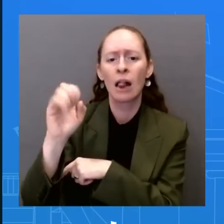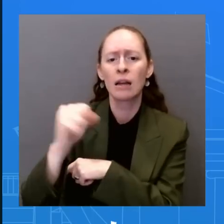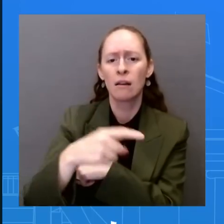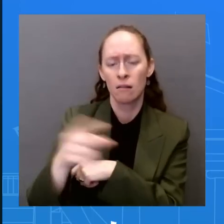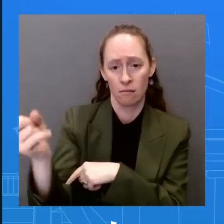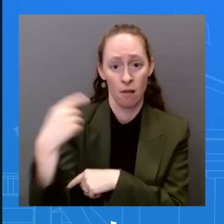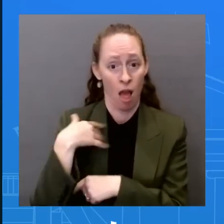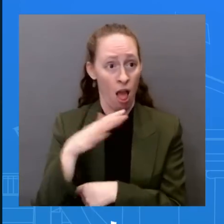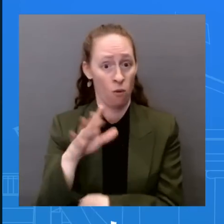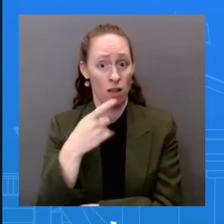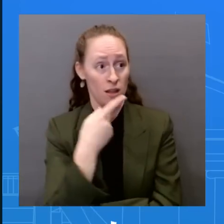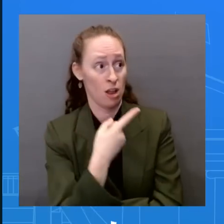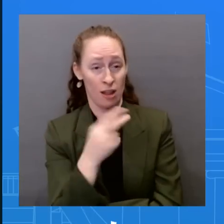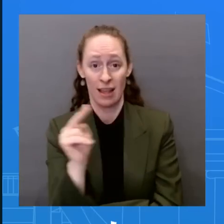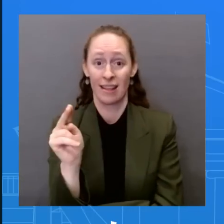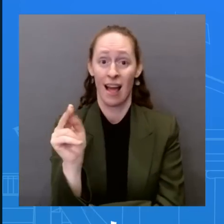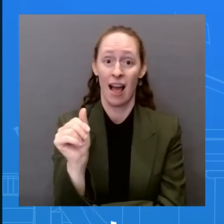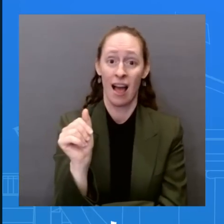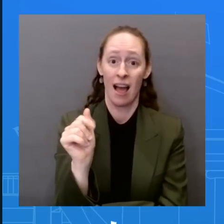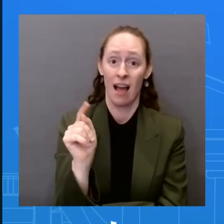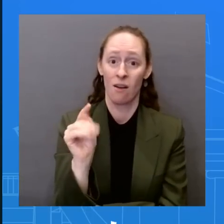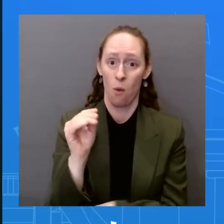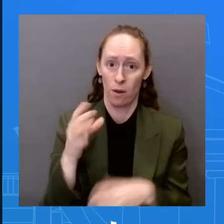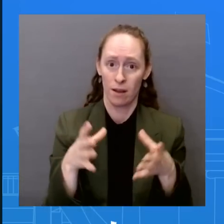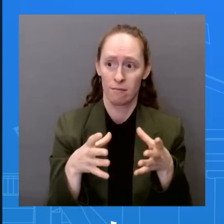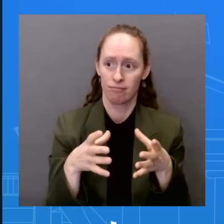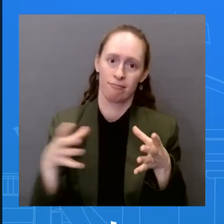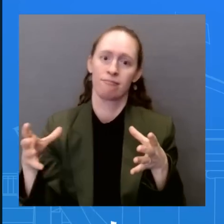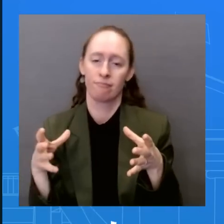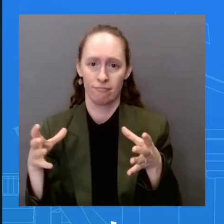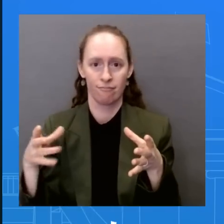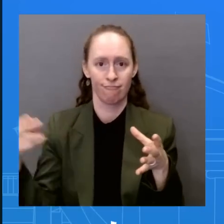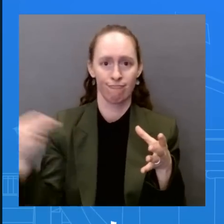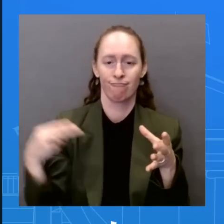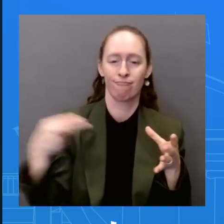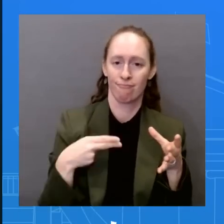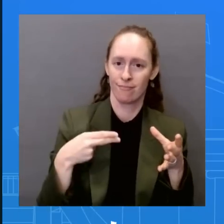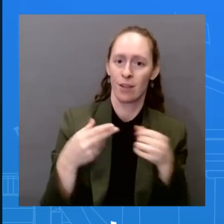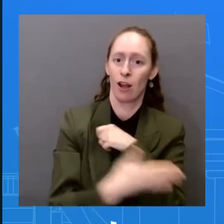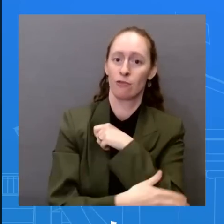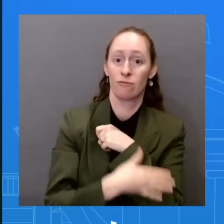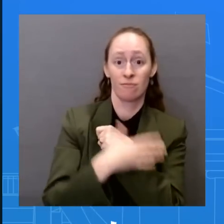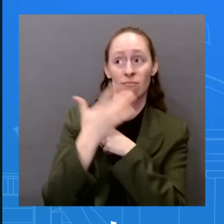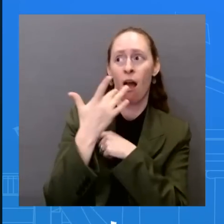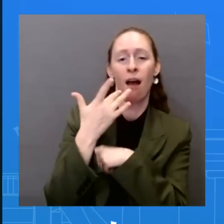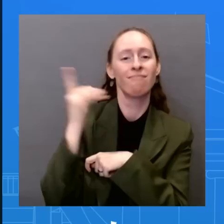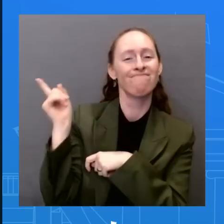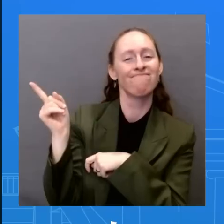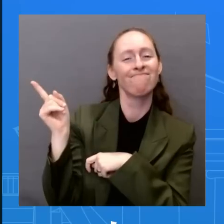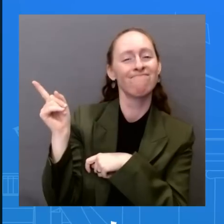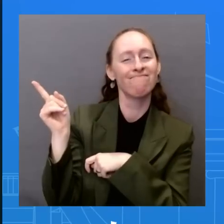and that's because of what this President has been able to do. This is -- one of the things that Russia, that Putin,